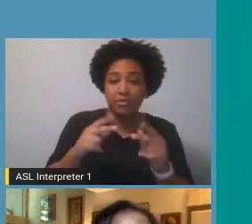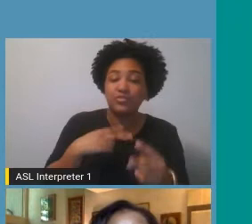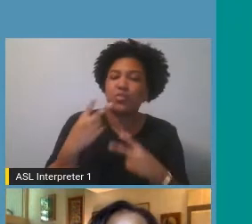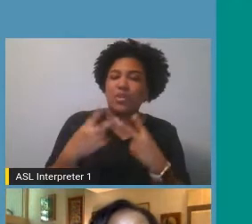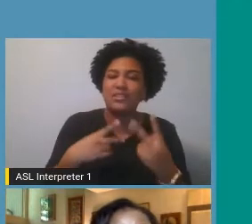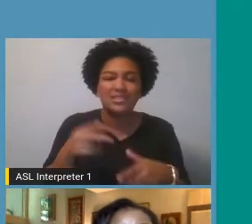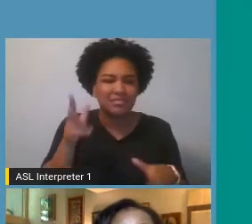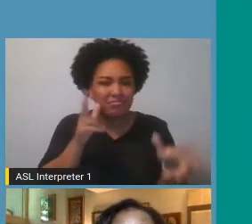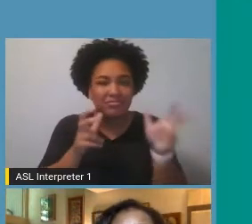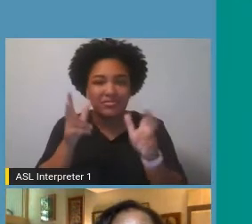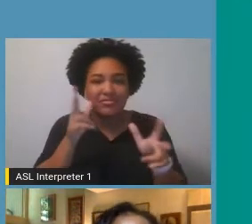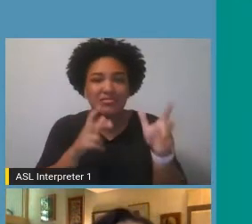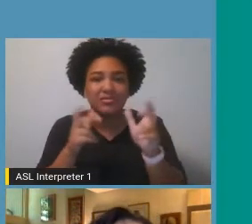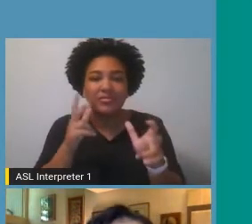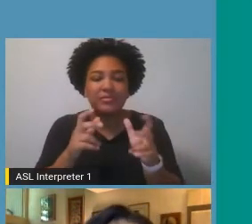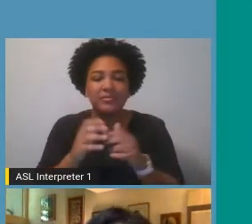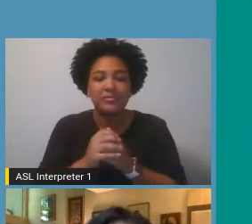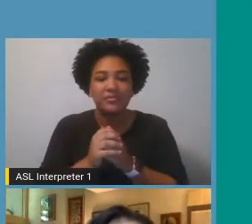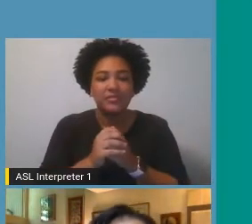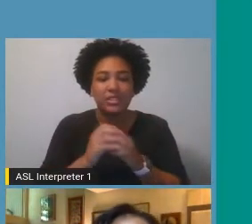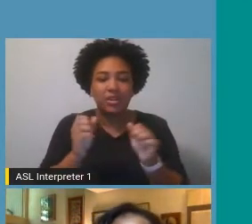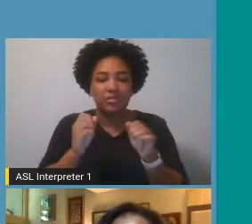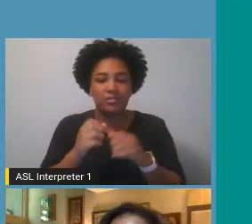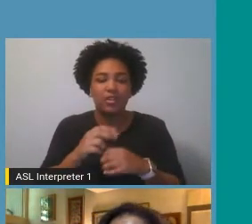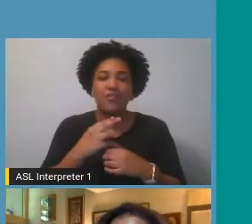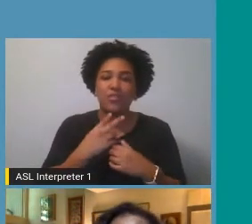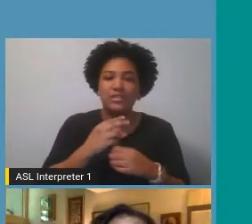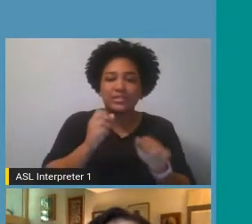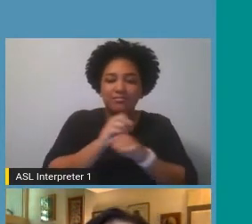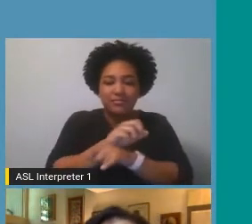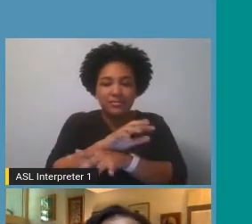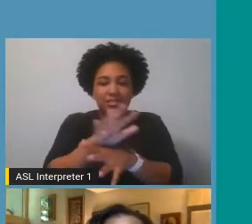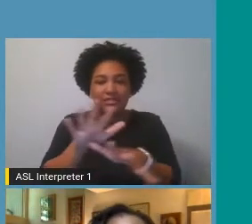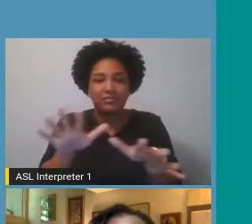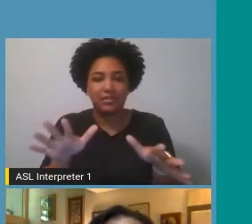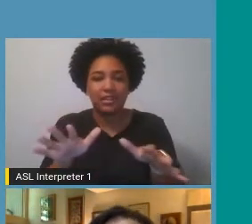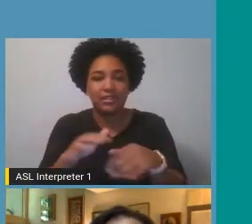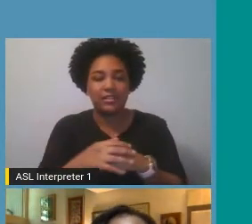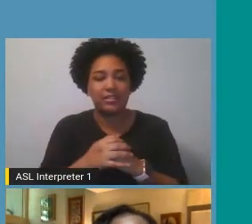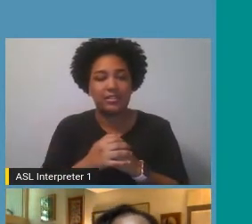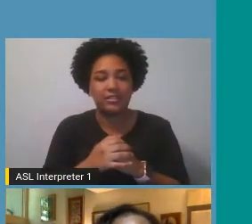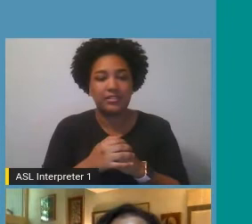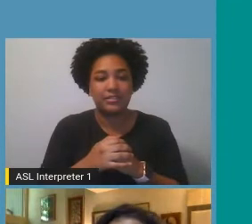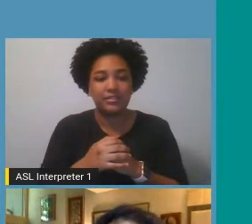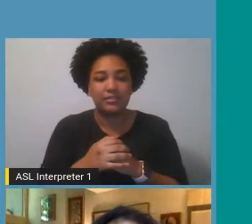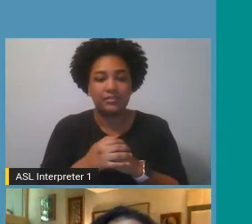collections are open and shareable, they are well thought of, well-designed, well-crafted,